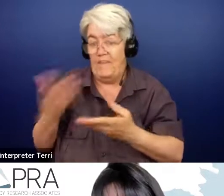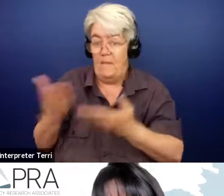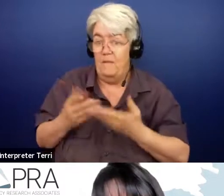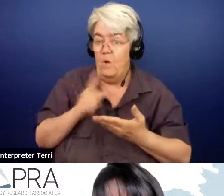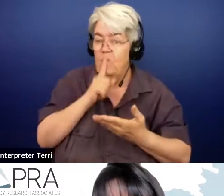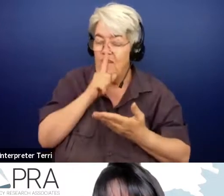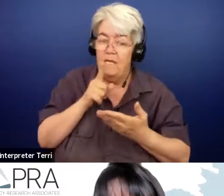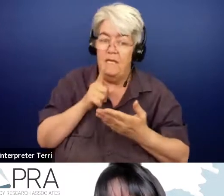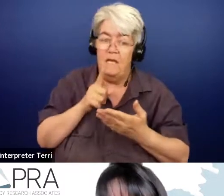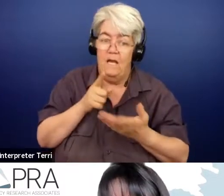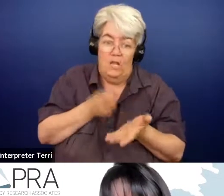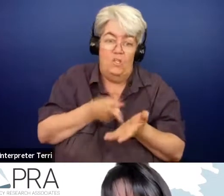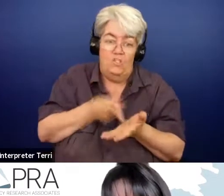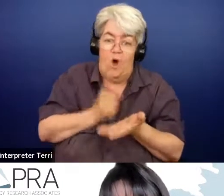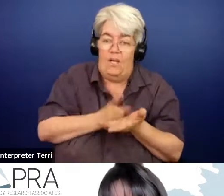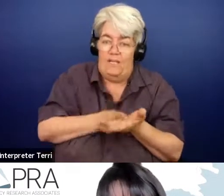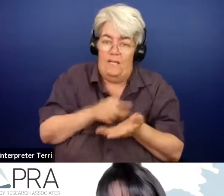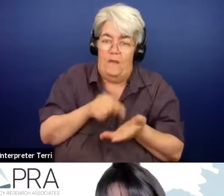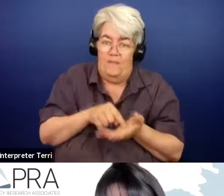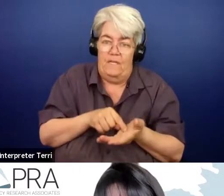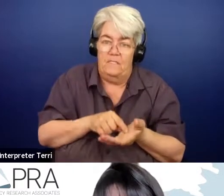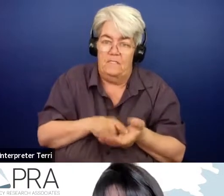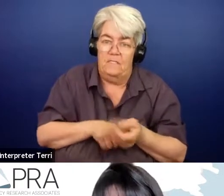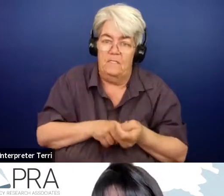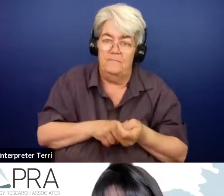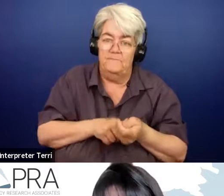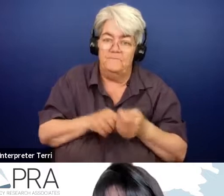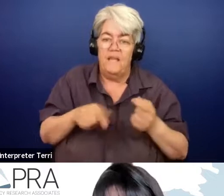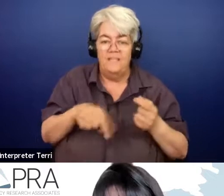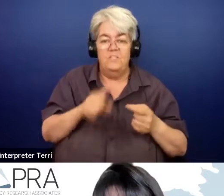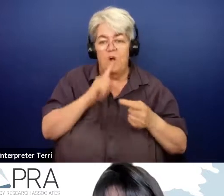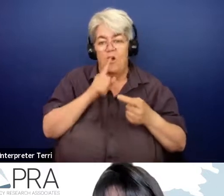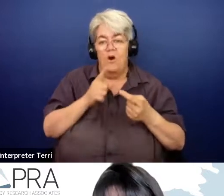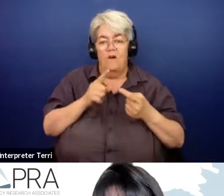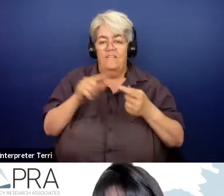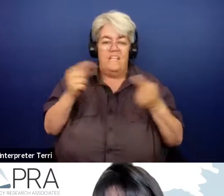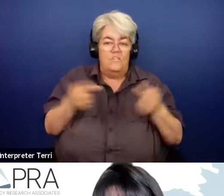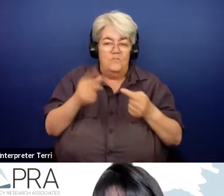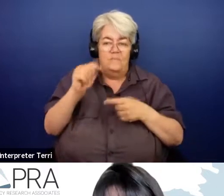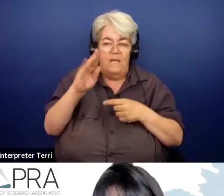and alluded to that. That these are relatively invisible injuries and when we're talking